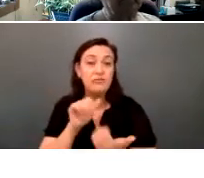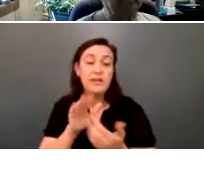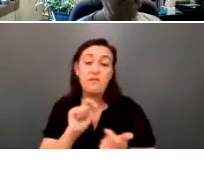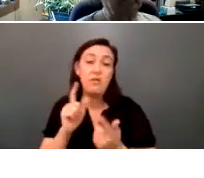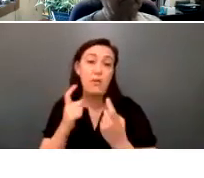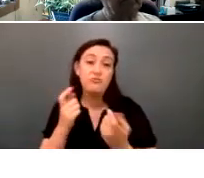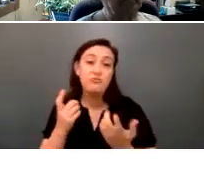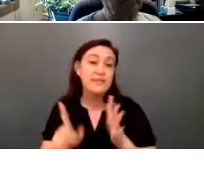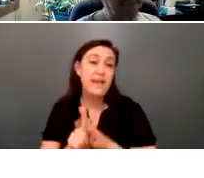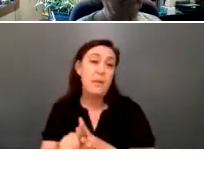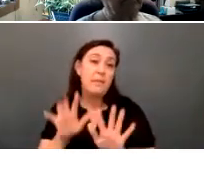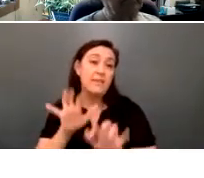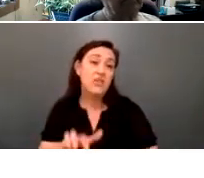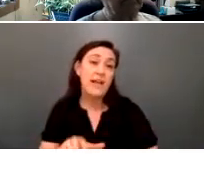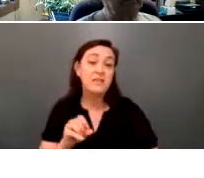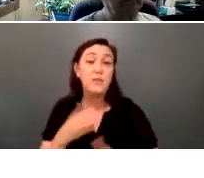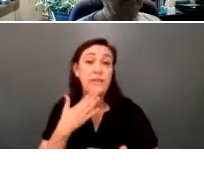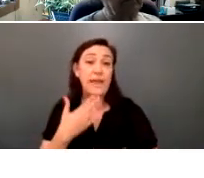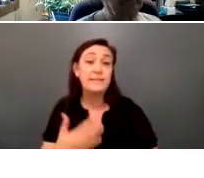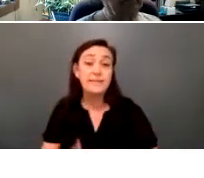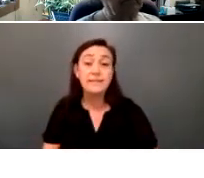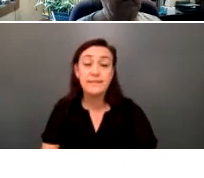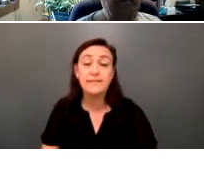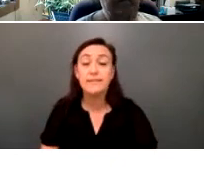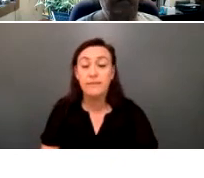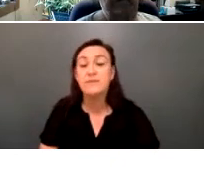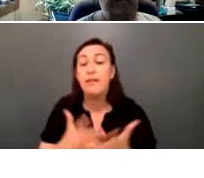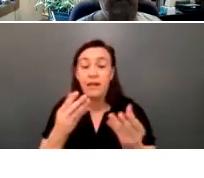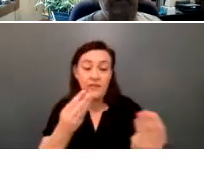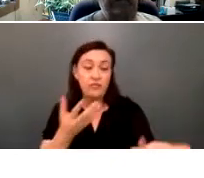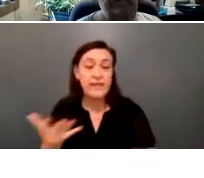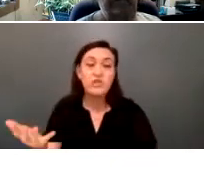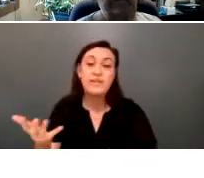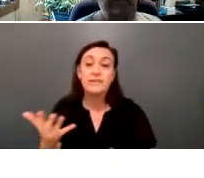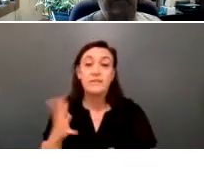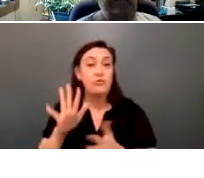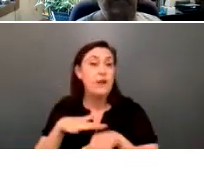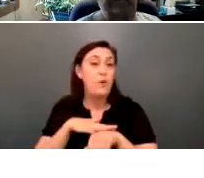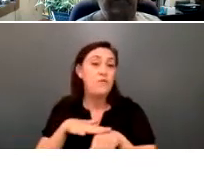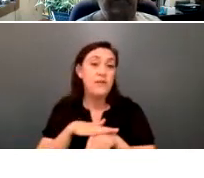the questions that came up in the chat, so thanks for giving that a lot of information and really great overview. Thanks for providing that.